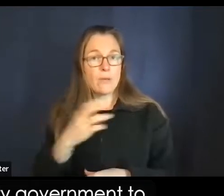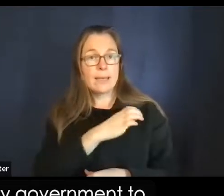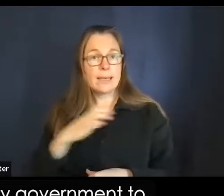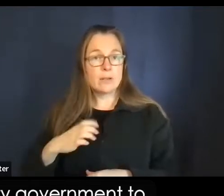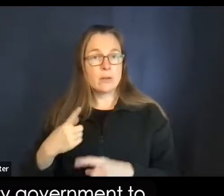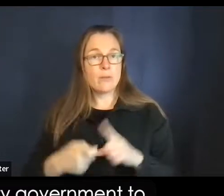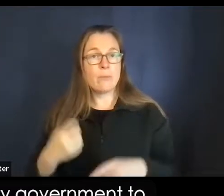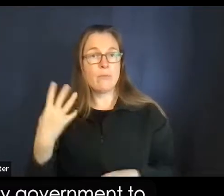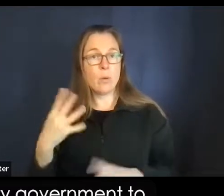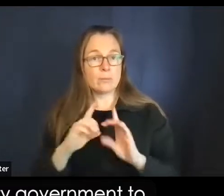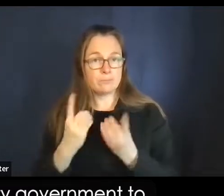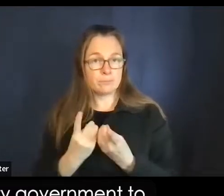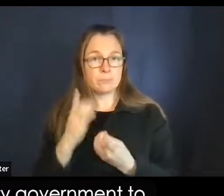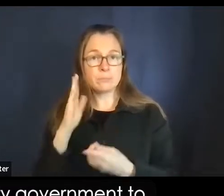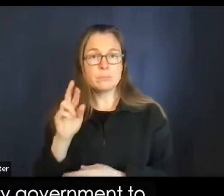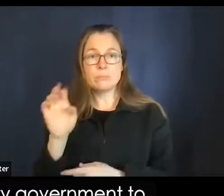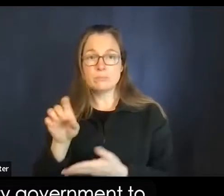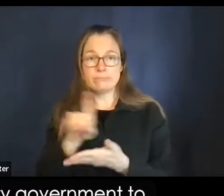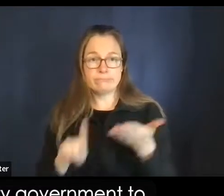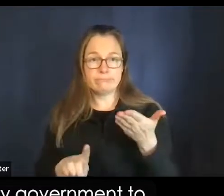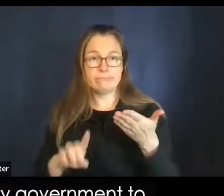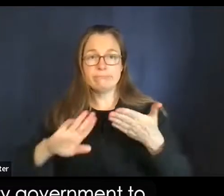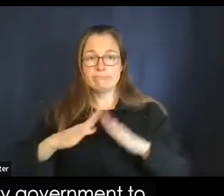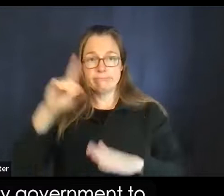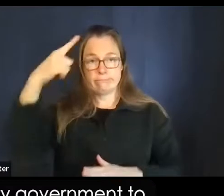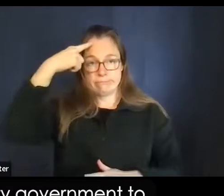and we will redesign our city government to implement the will of the voters,